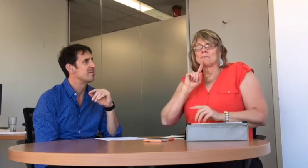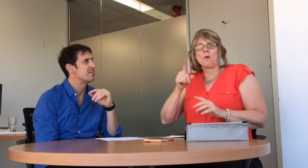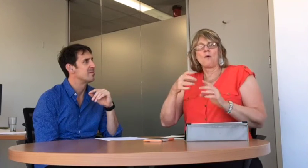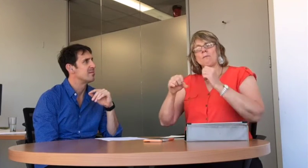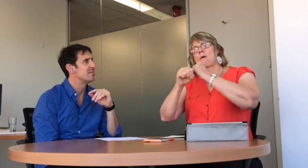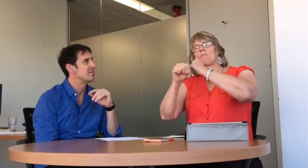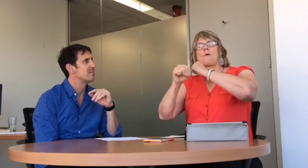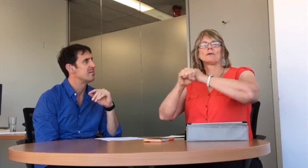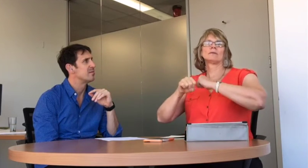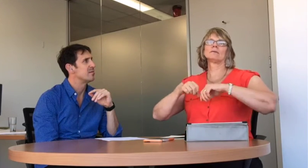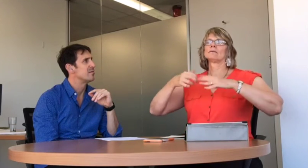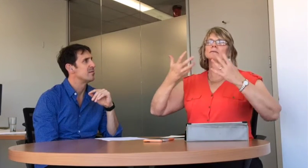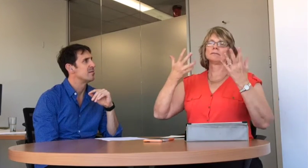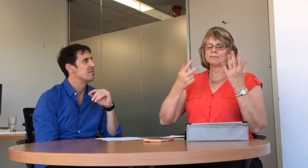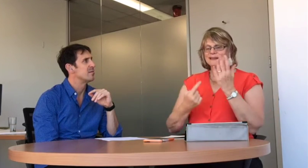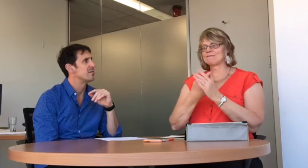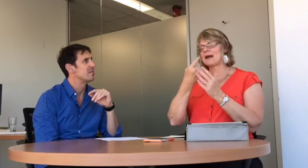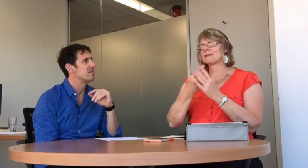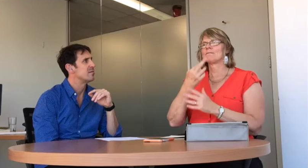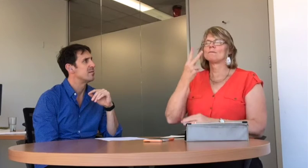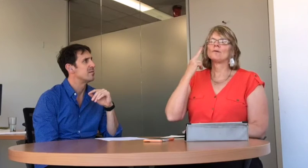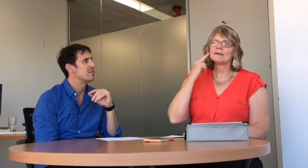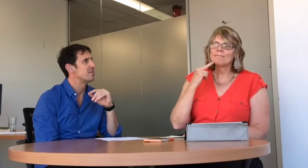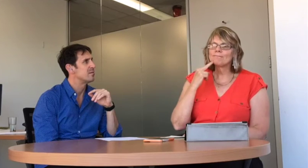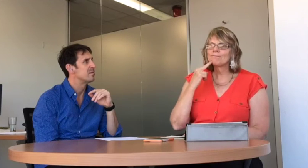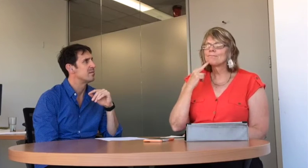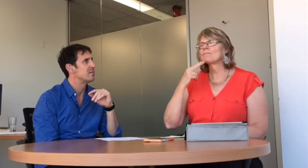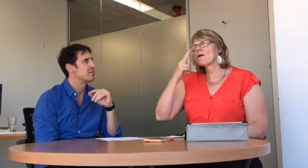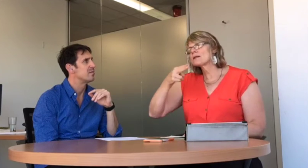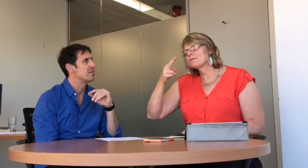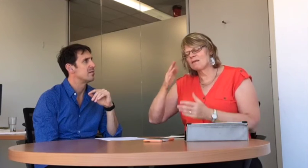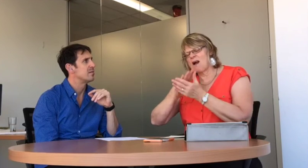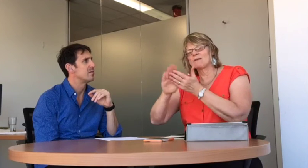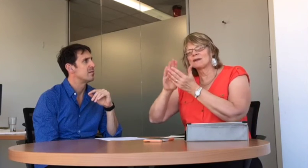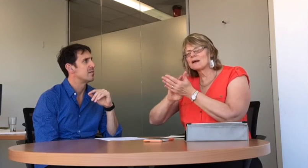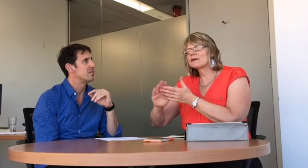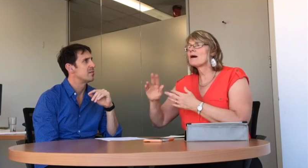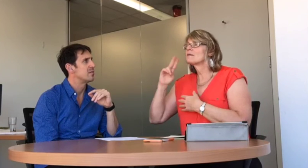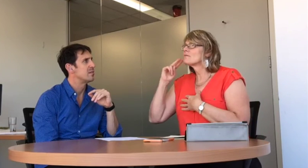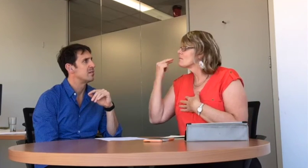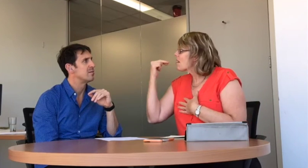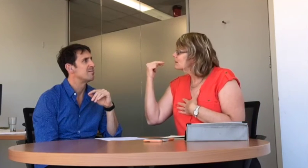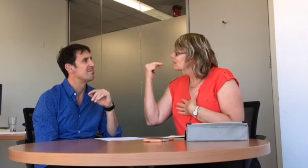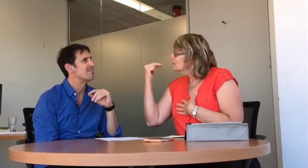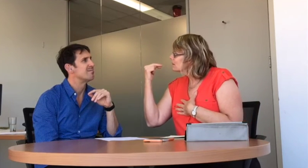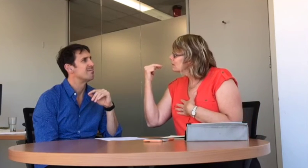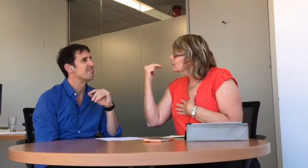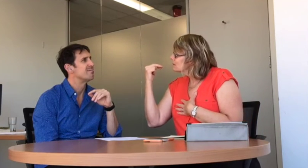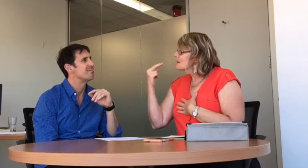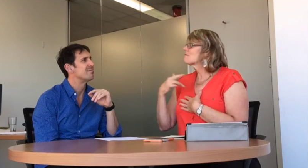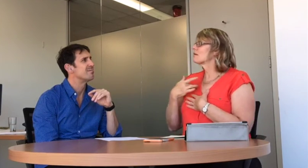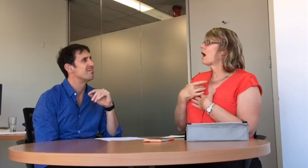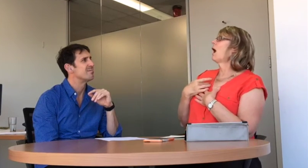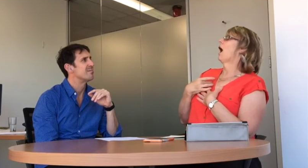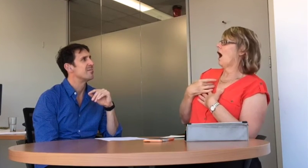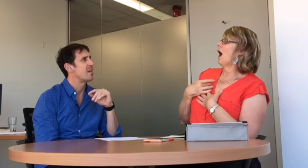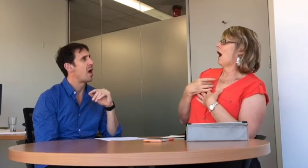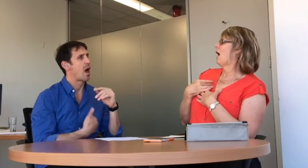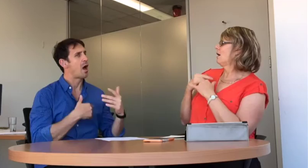And there also needs to be more events that are not only for deaf and hard of hearing people, but for the deaf-blind community too